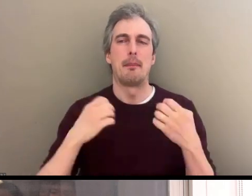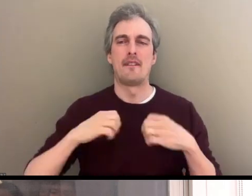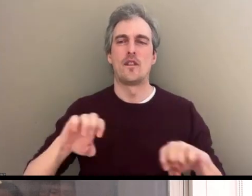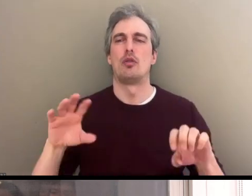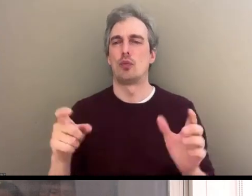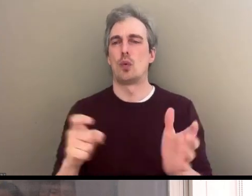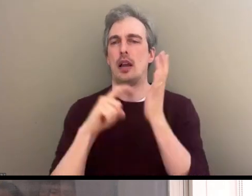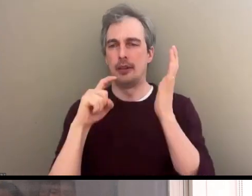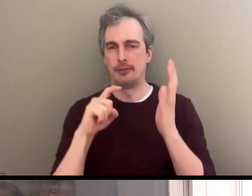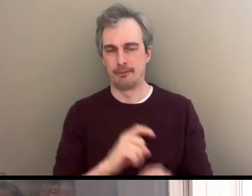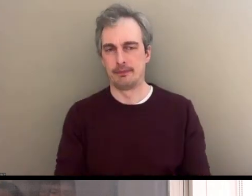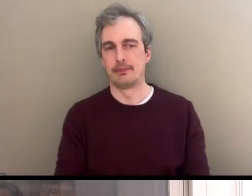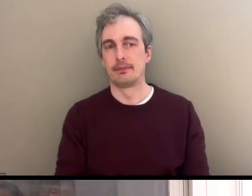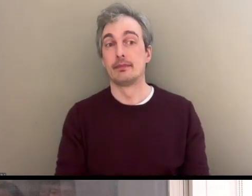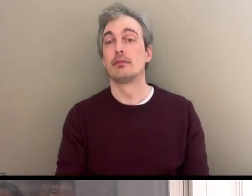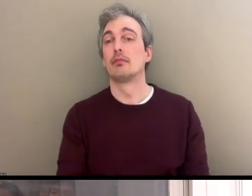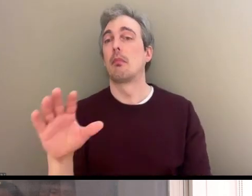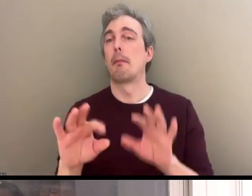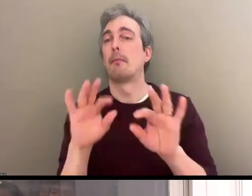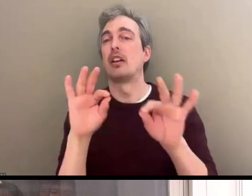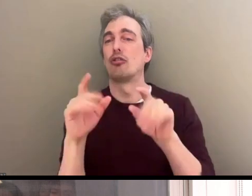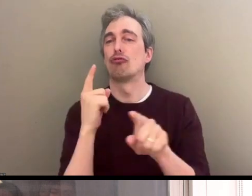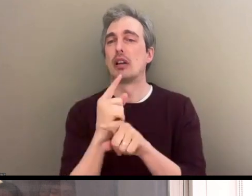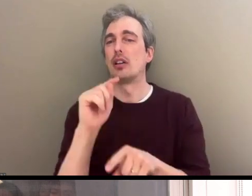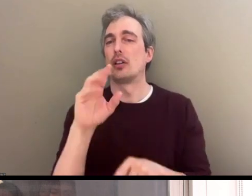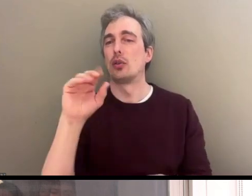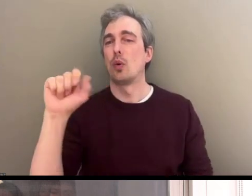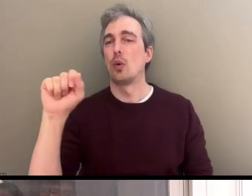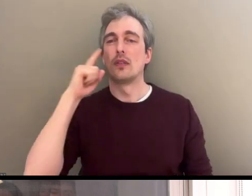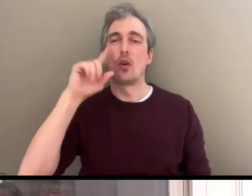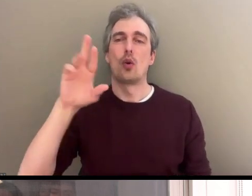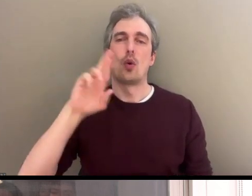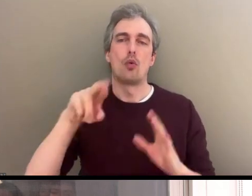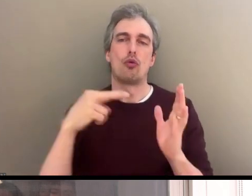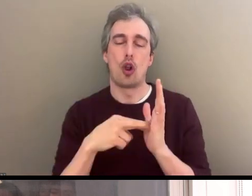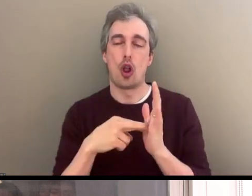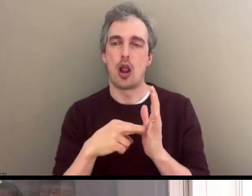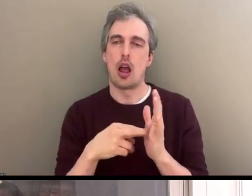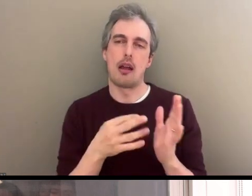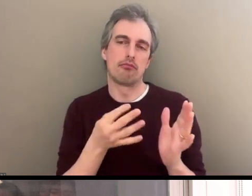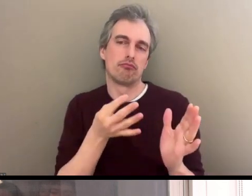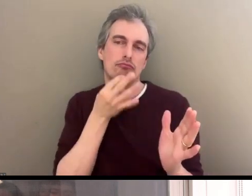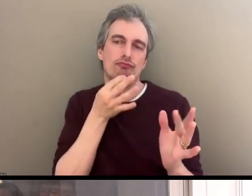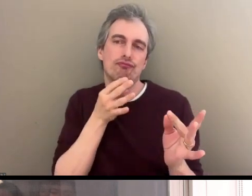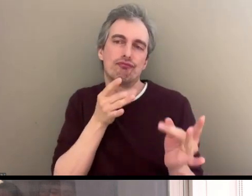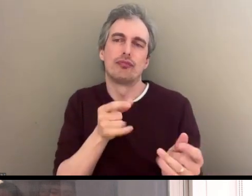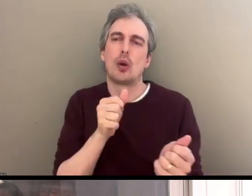Choose the right tools for your role. Master a few. Don't go trying to master each of the different browser extensions.